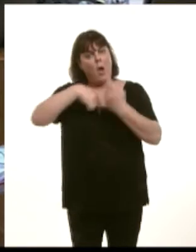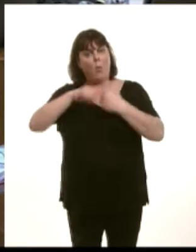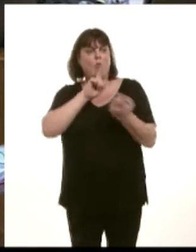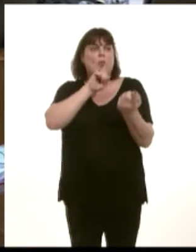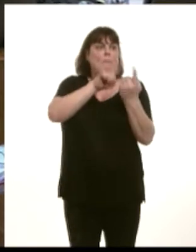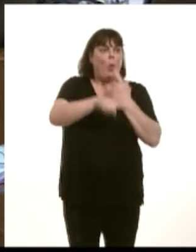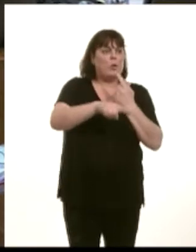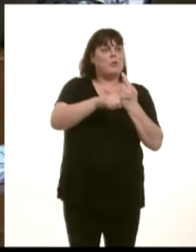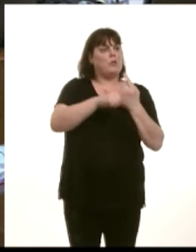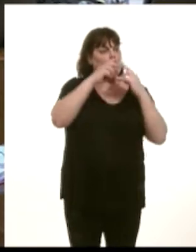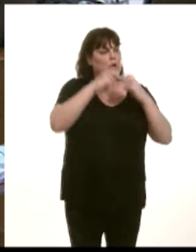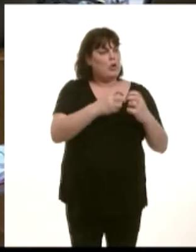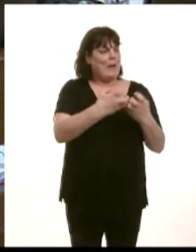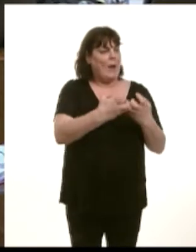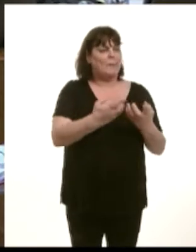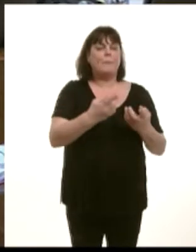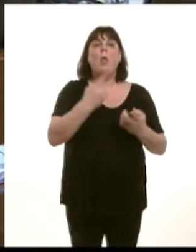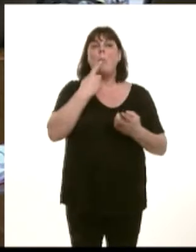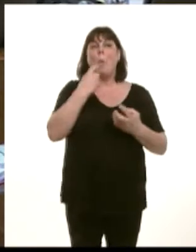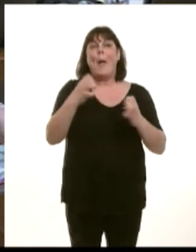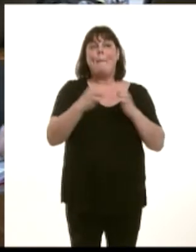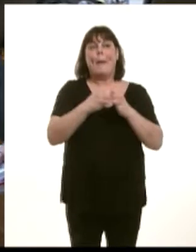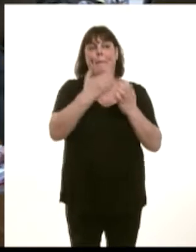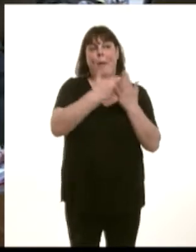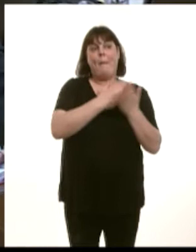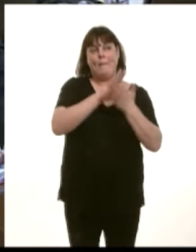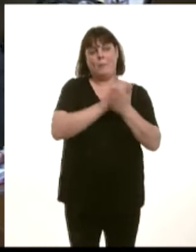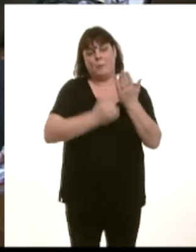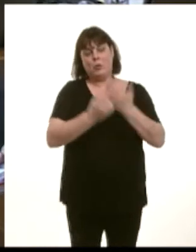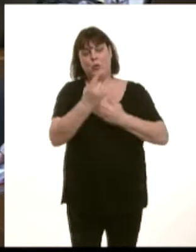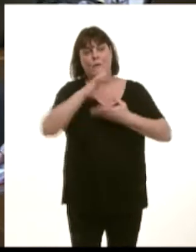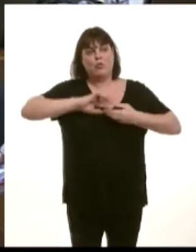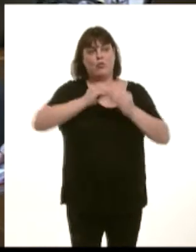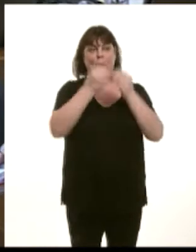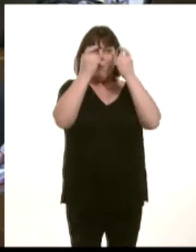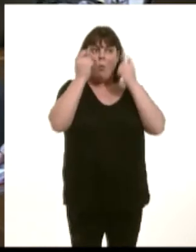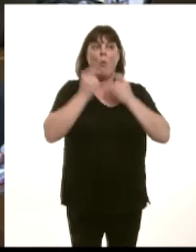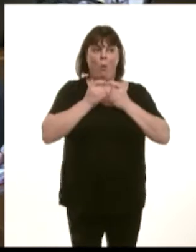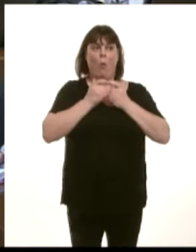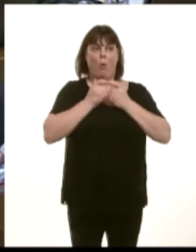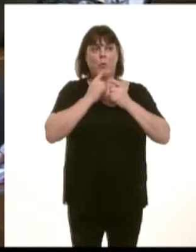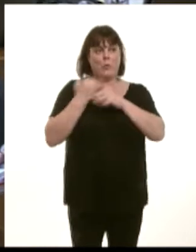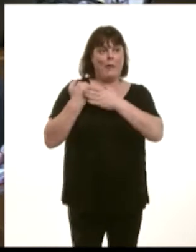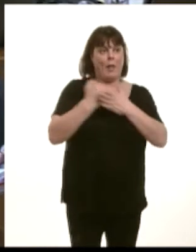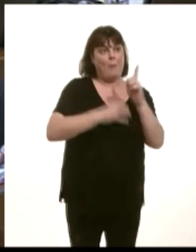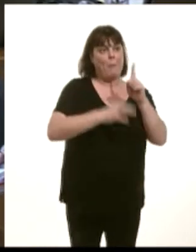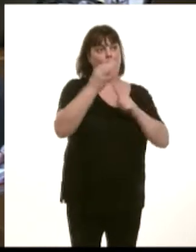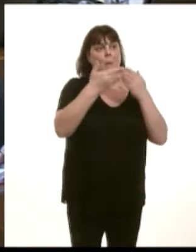The public health White Paper gives us the opportunity to take forward legislation and will help to improve public health, whether it’s through smoking or through alcohol